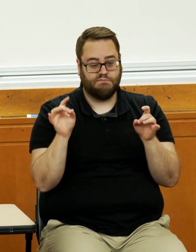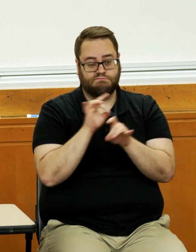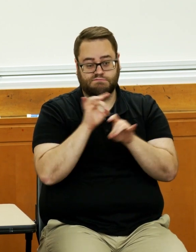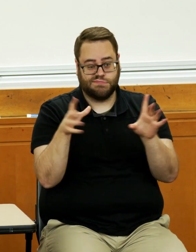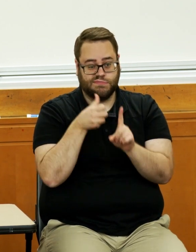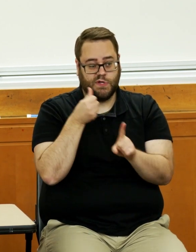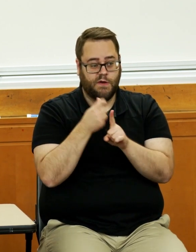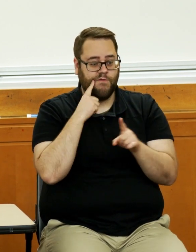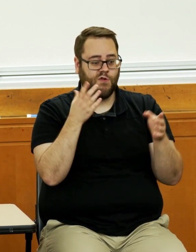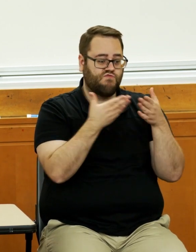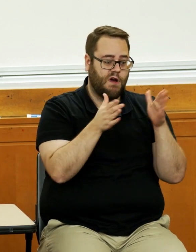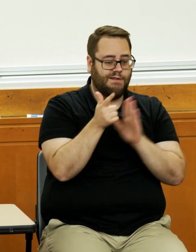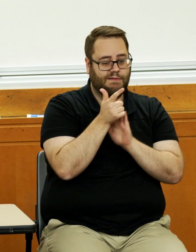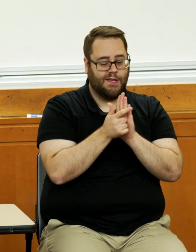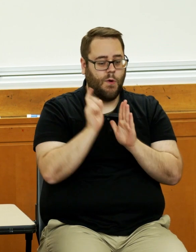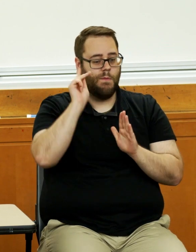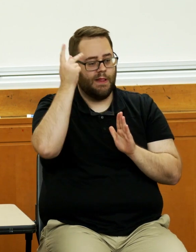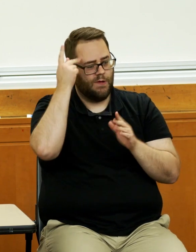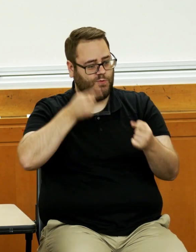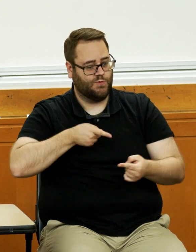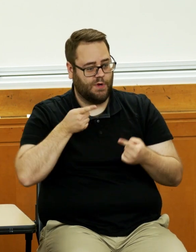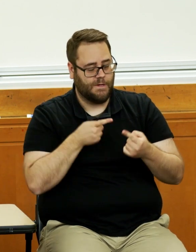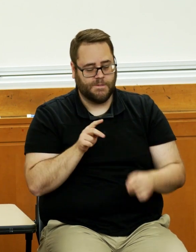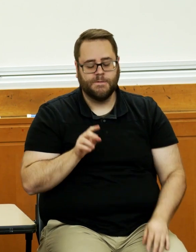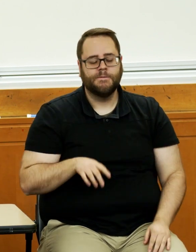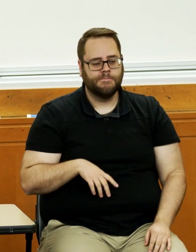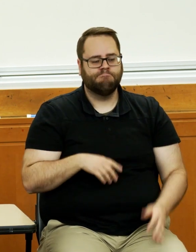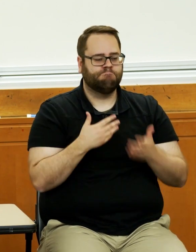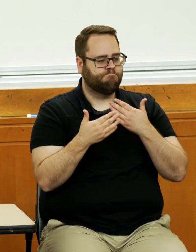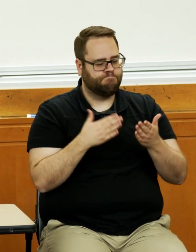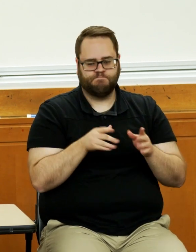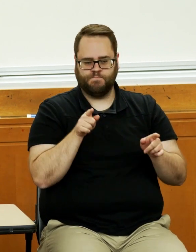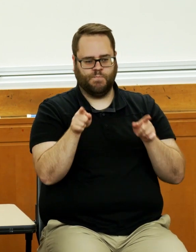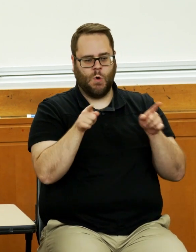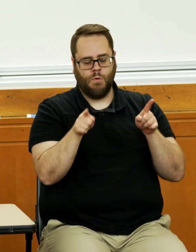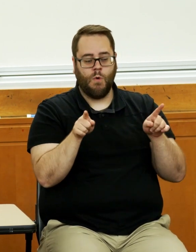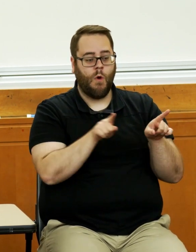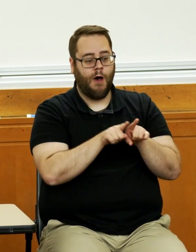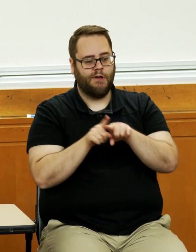legal and political struggle. Nevertheless, both SNCC and LDF often relied on one another,